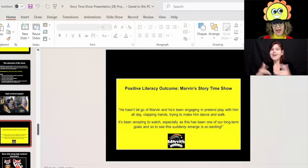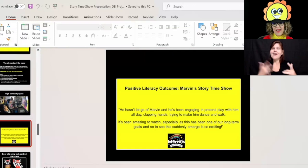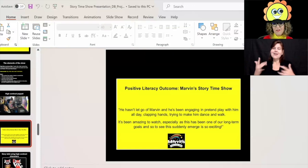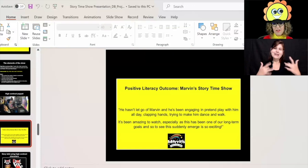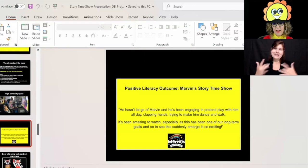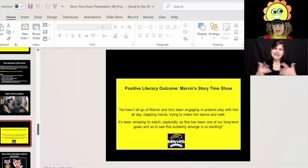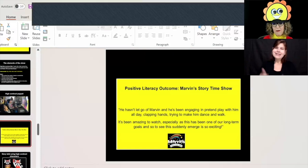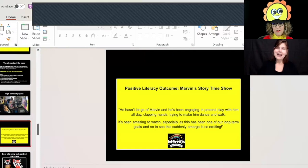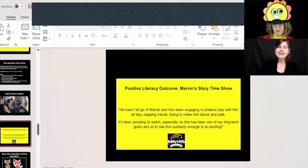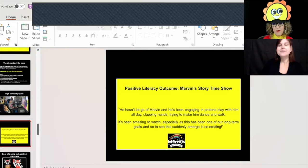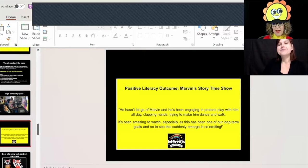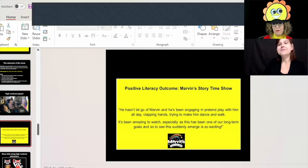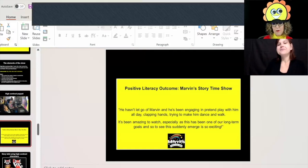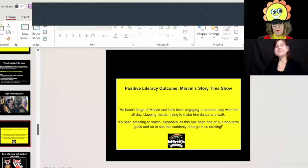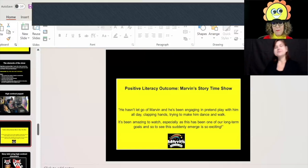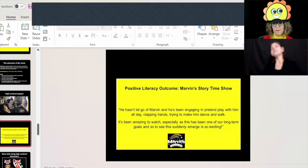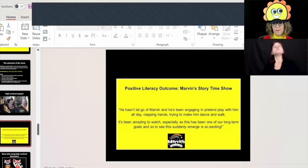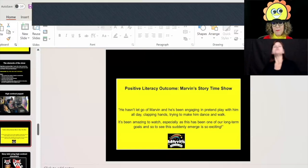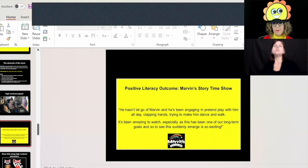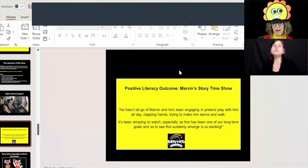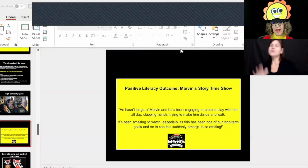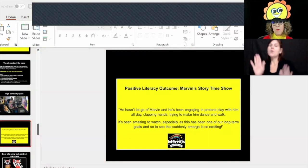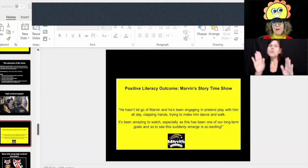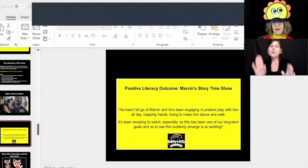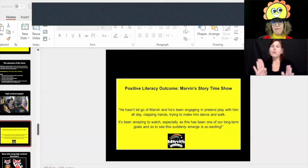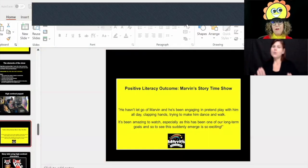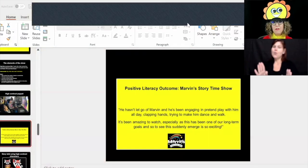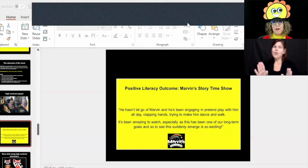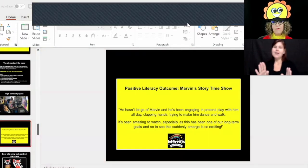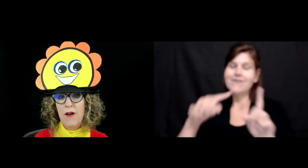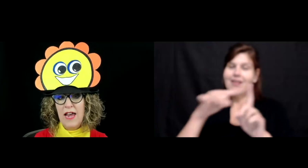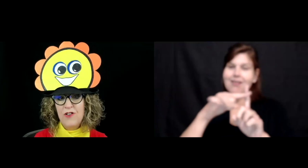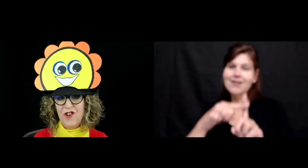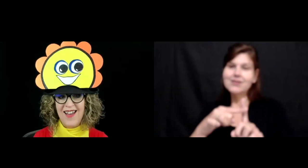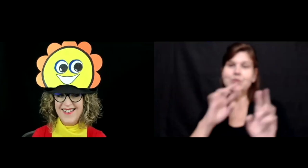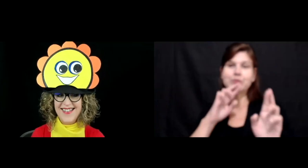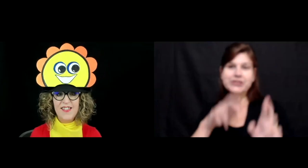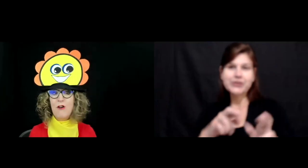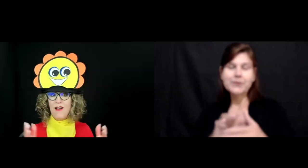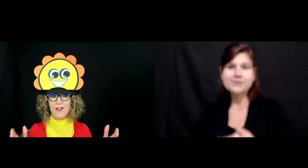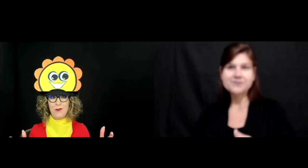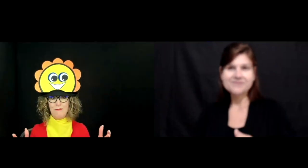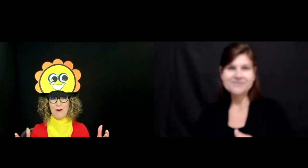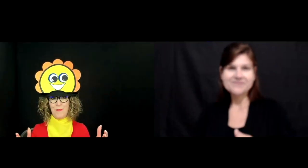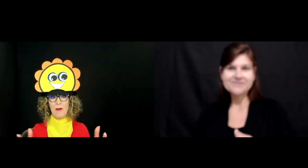Again, just an incredible outcome. And it will be different for each child. There's no right or wrong.